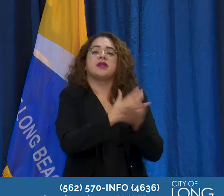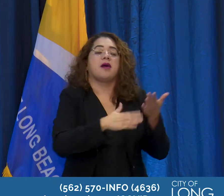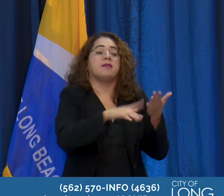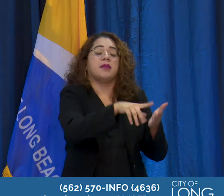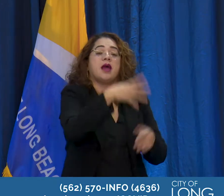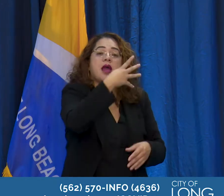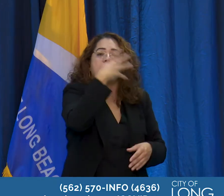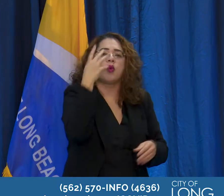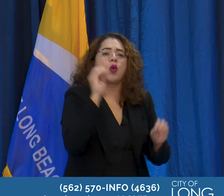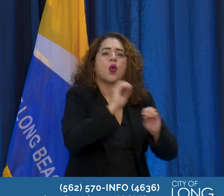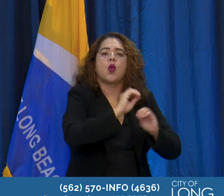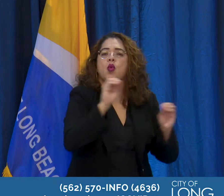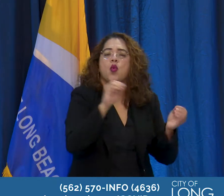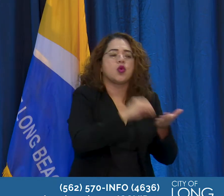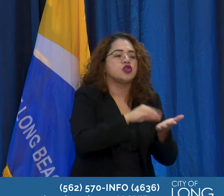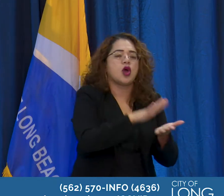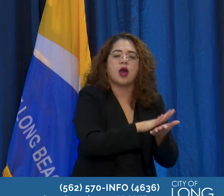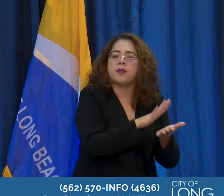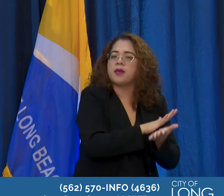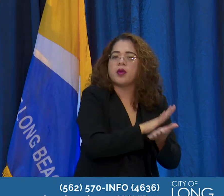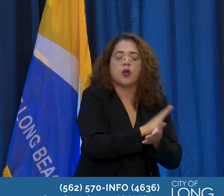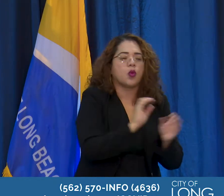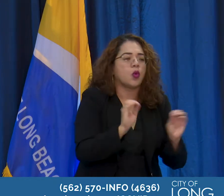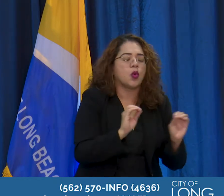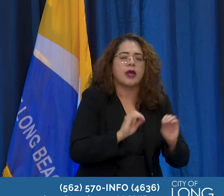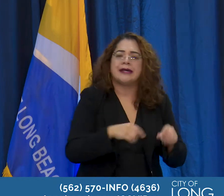testing center or even getting tested.